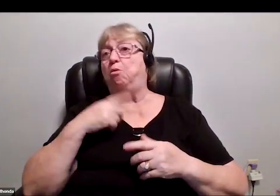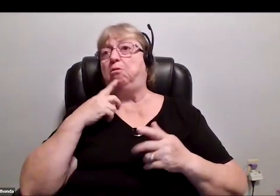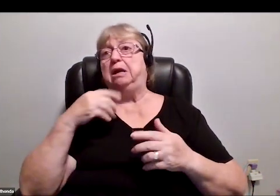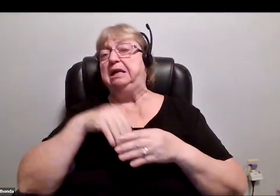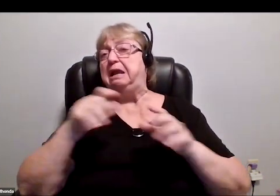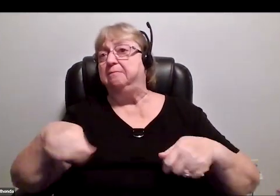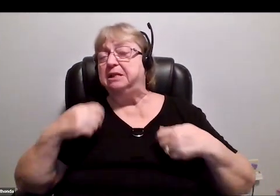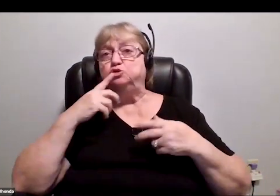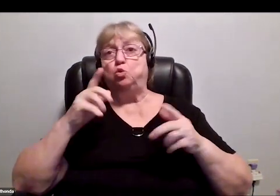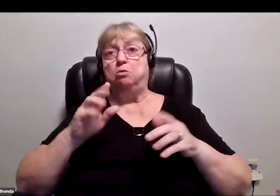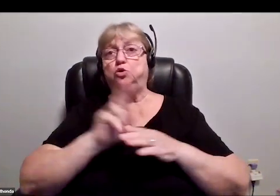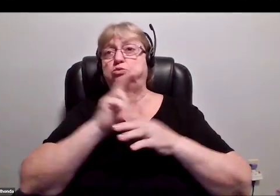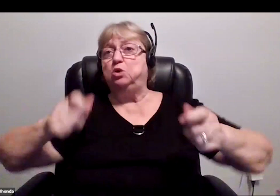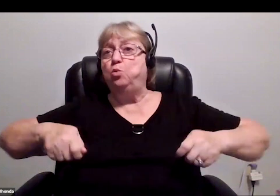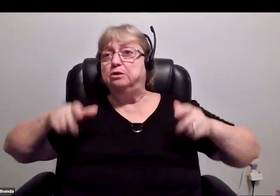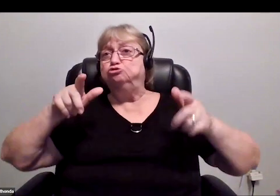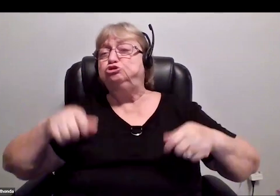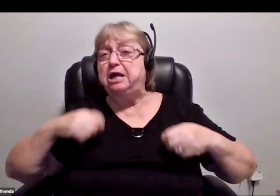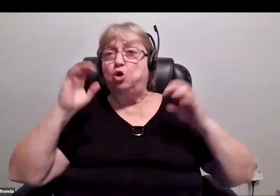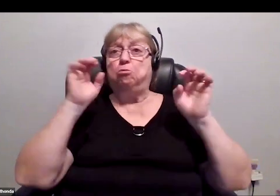those of us on biologics or antidepressants.